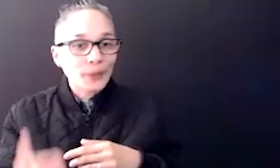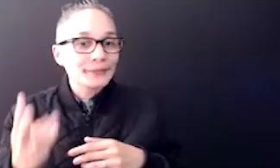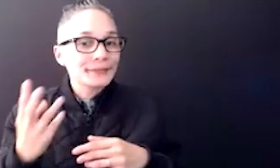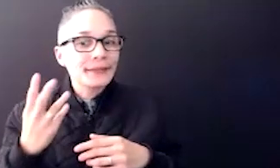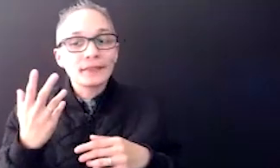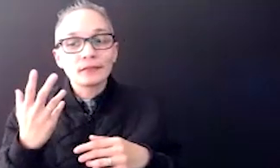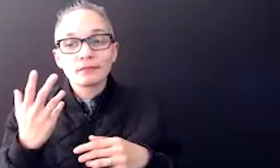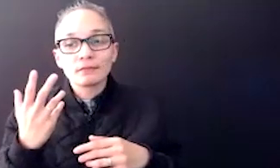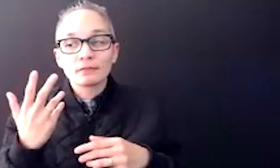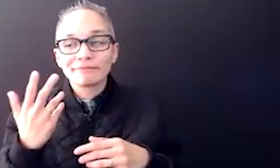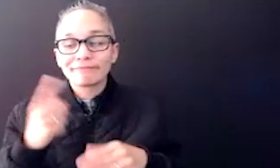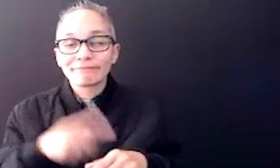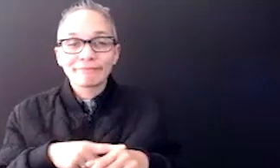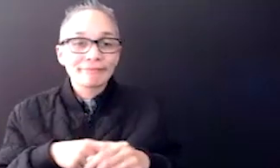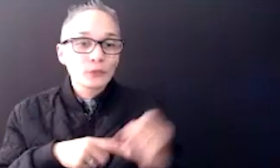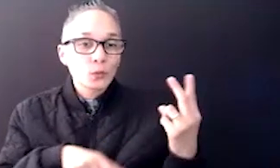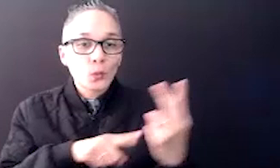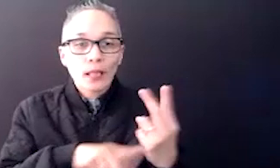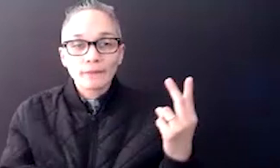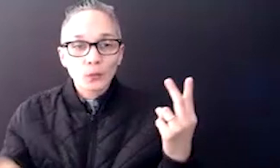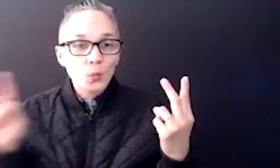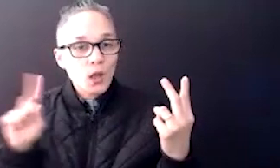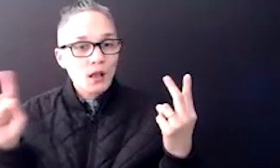you know, 12 to 1:00 or whatever, something like that.